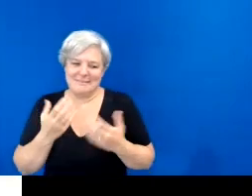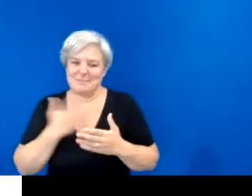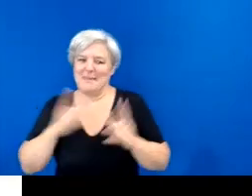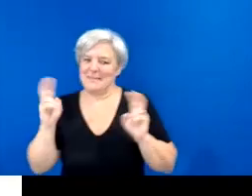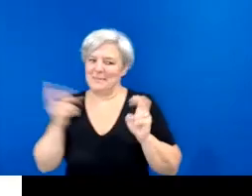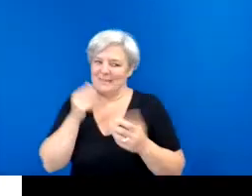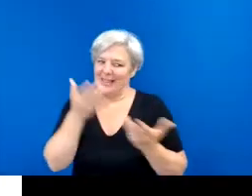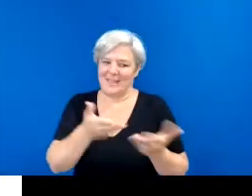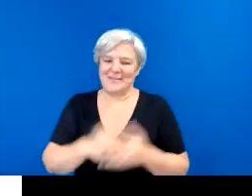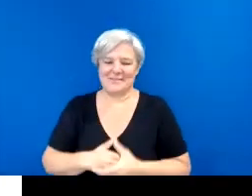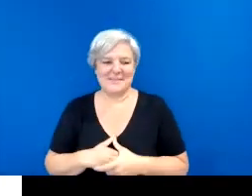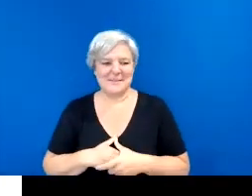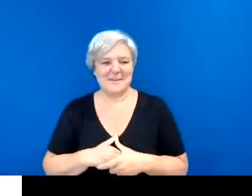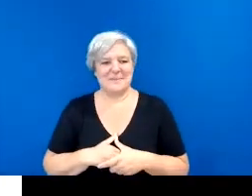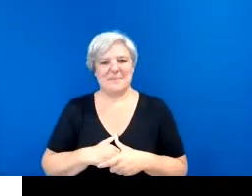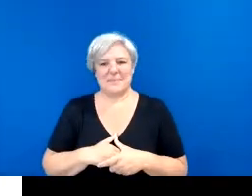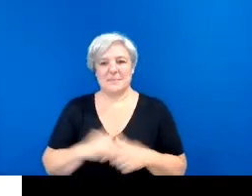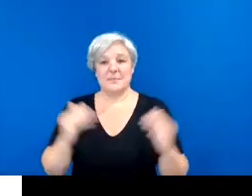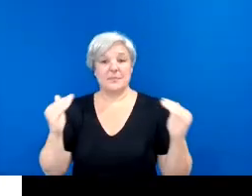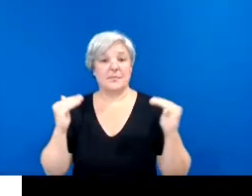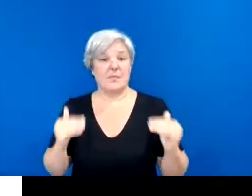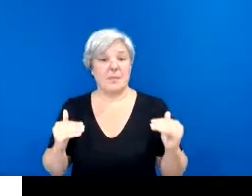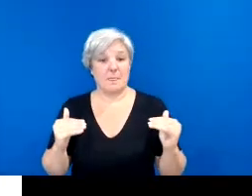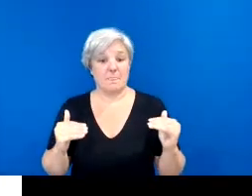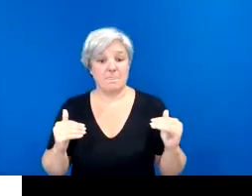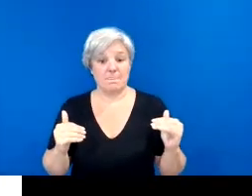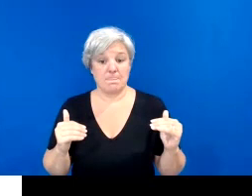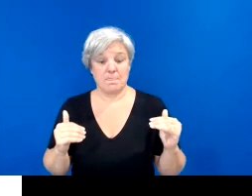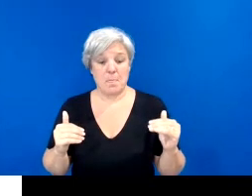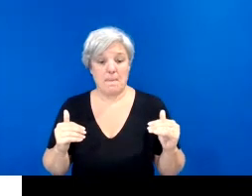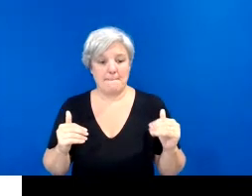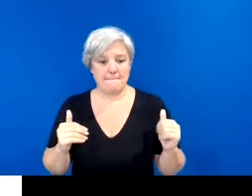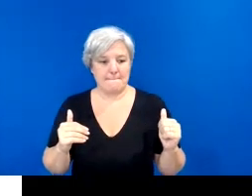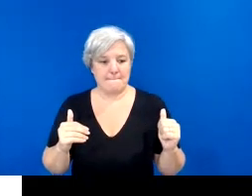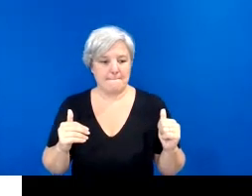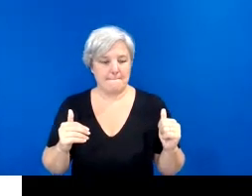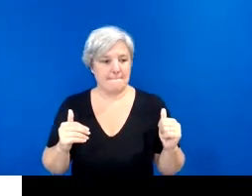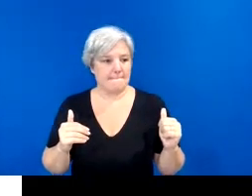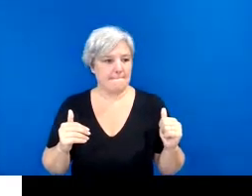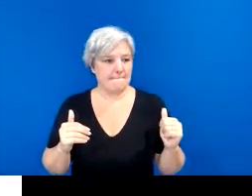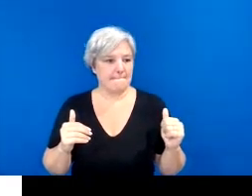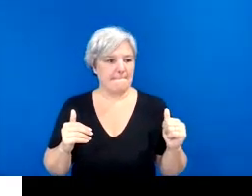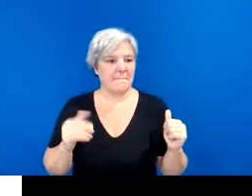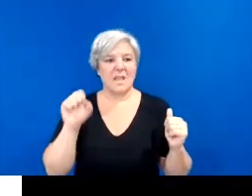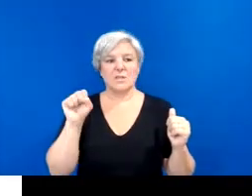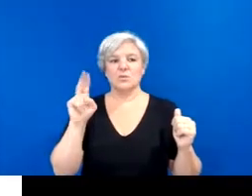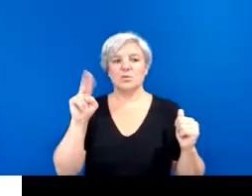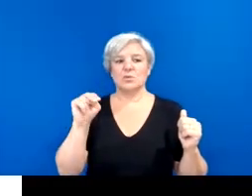Okay. So now my clicker’s not working, SUNY open SUNY textbooks,